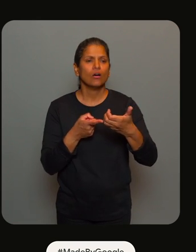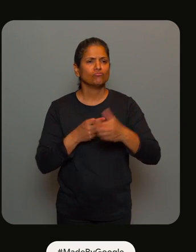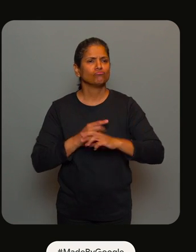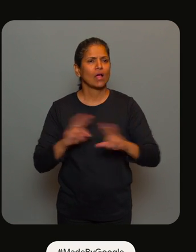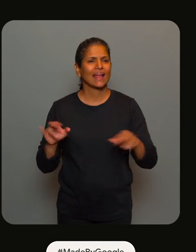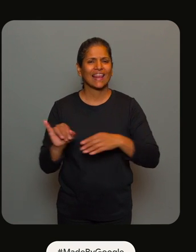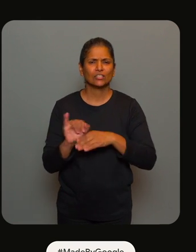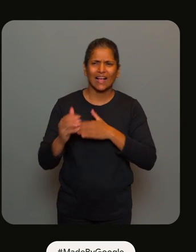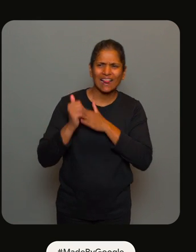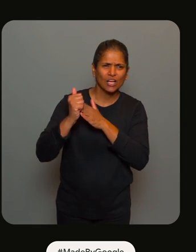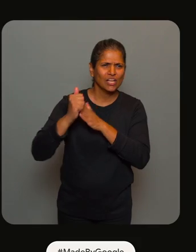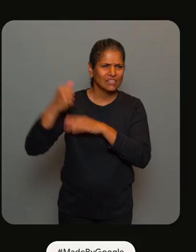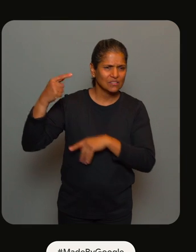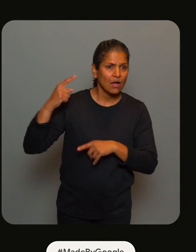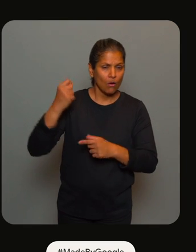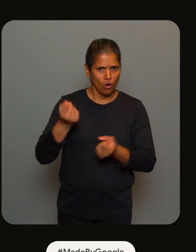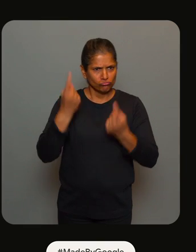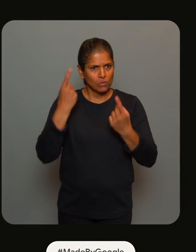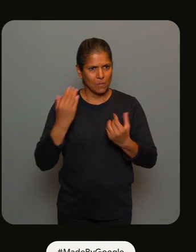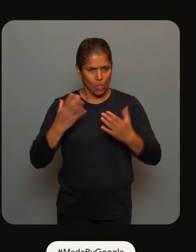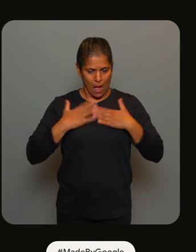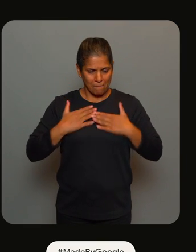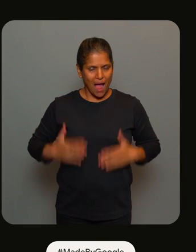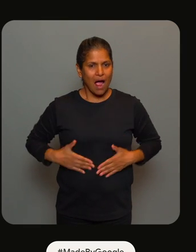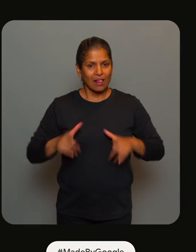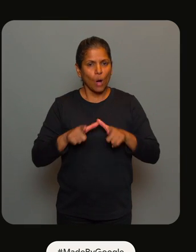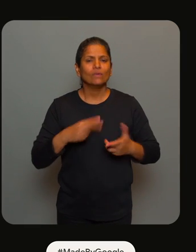and speech powers our most helpful voice experience with new